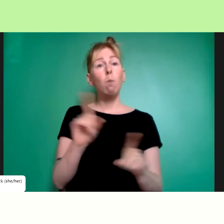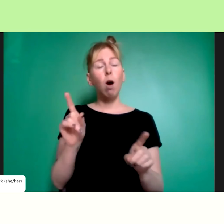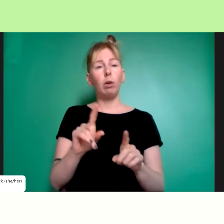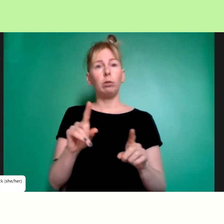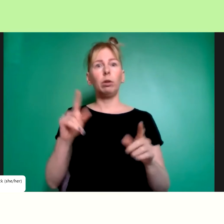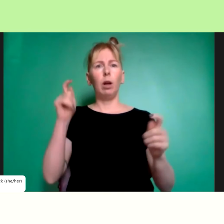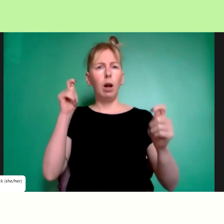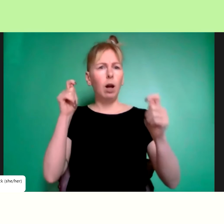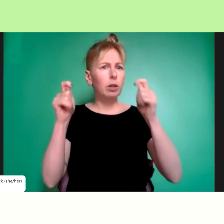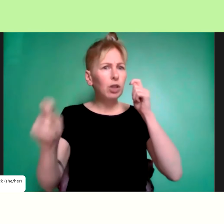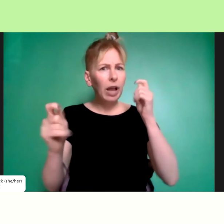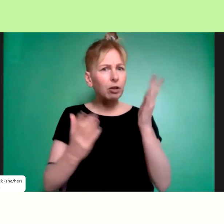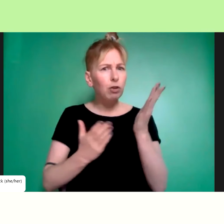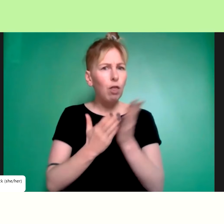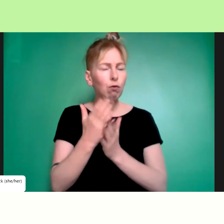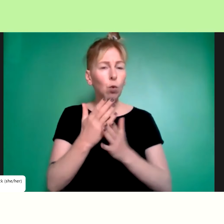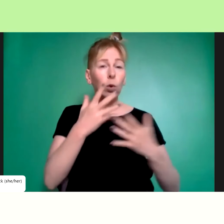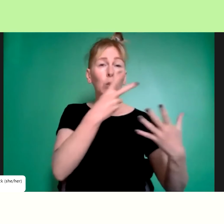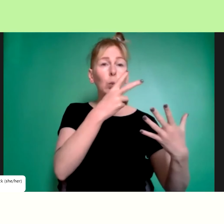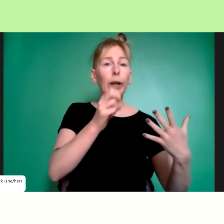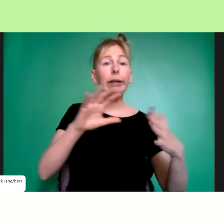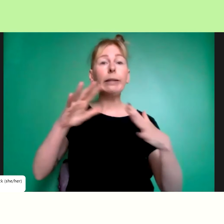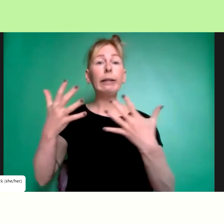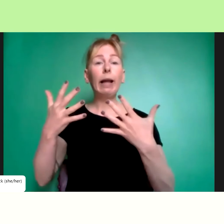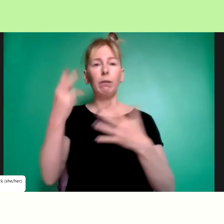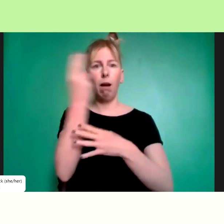in the middle of the 2010s. There's probably a number of